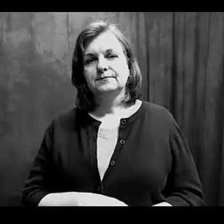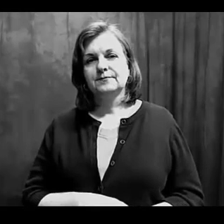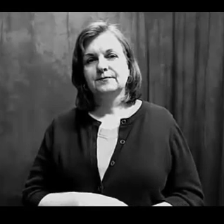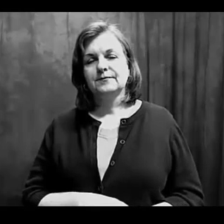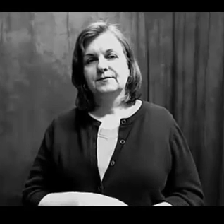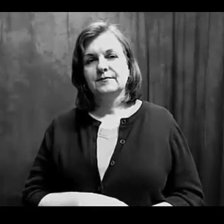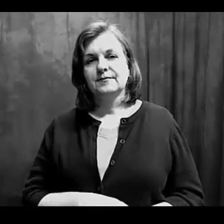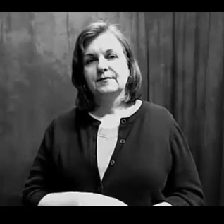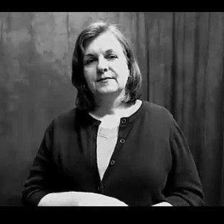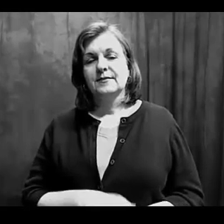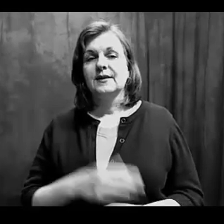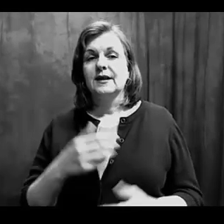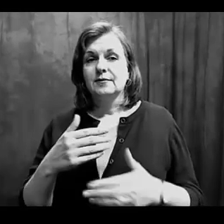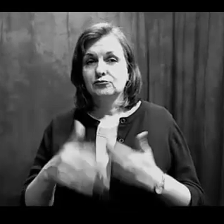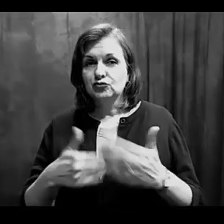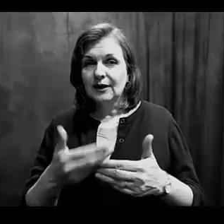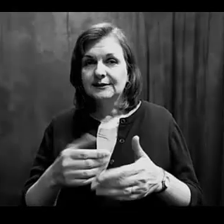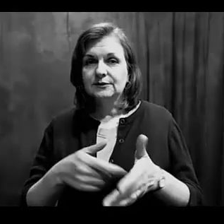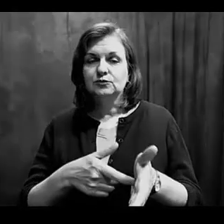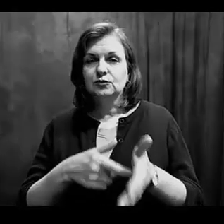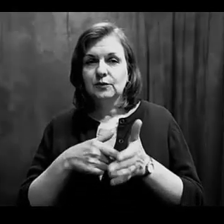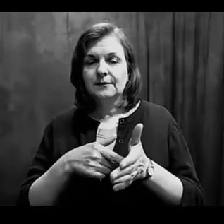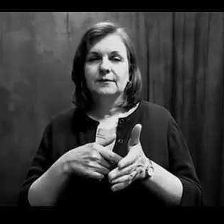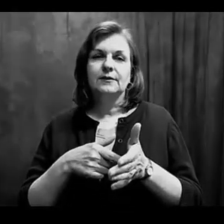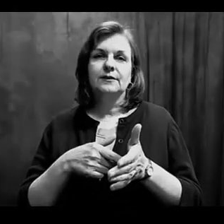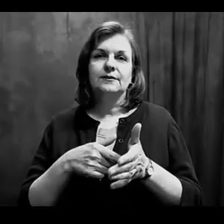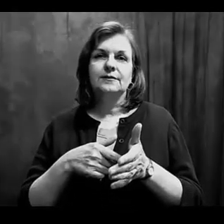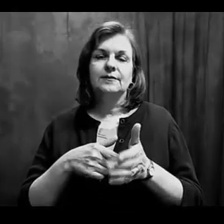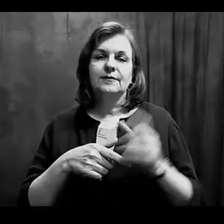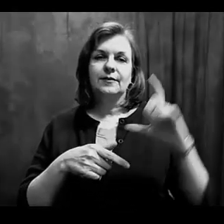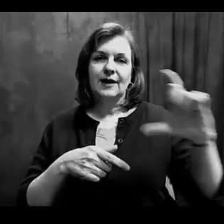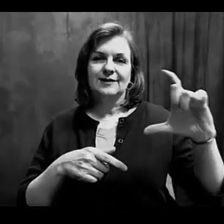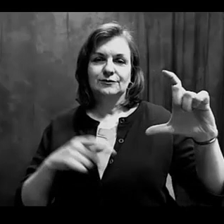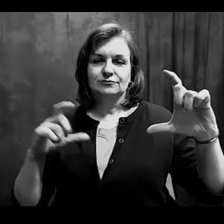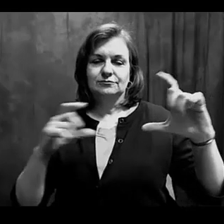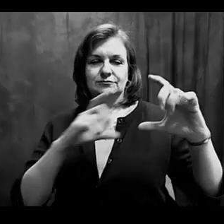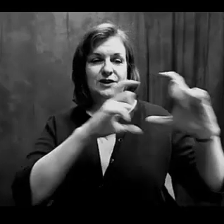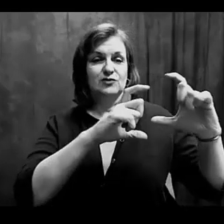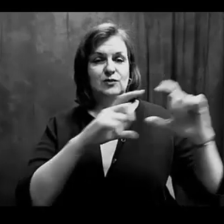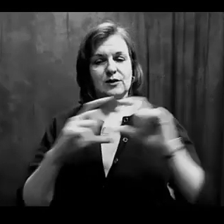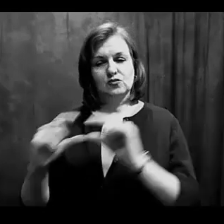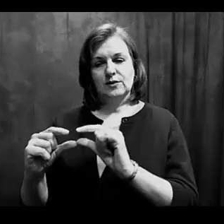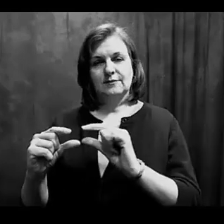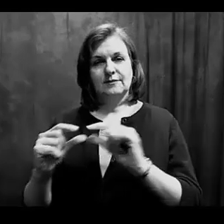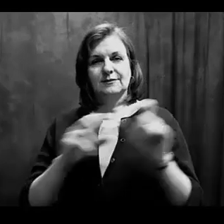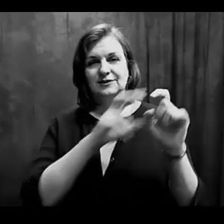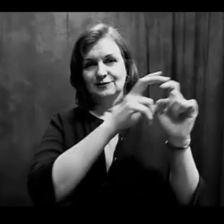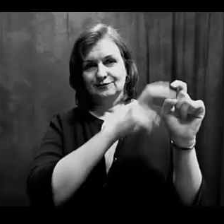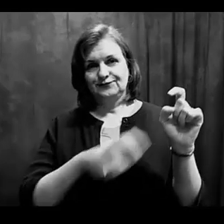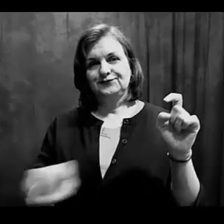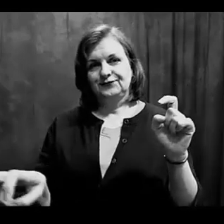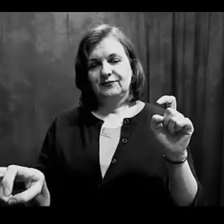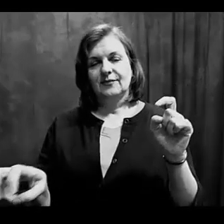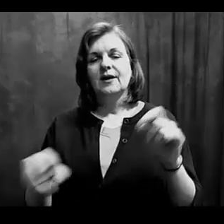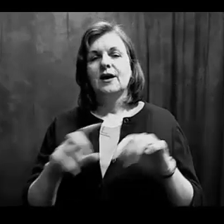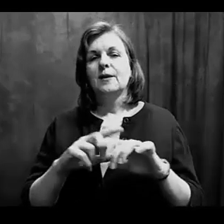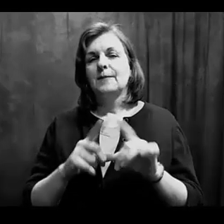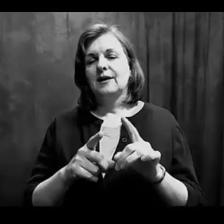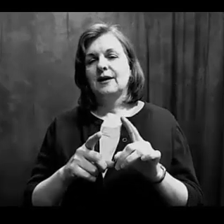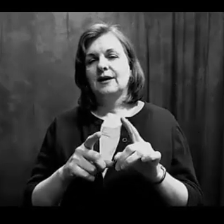even though it's going to still rely on the concentration gradient